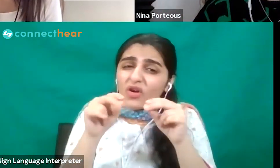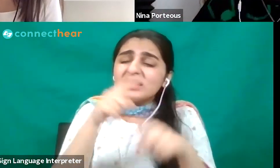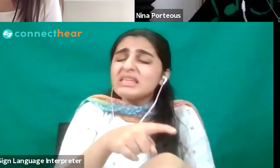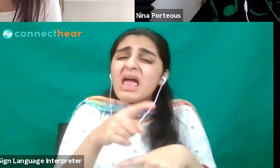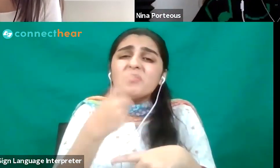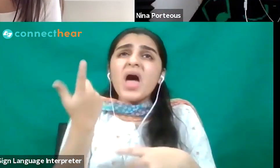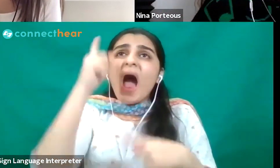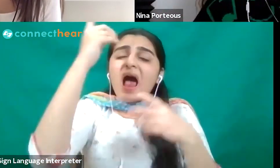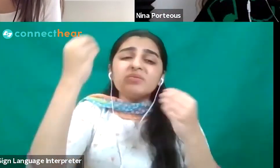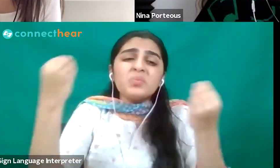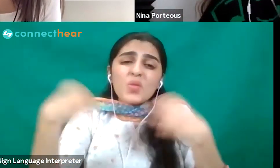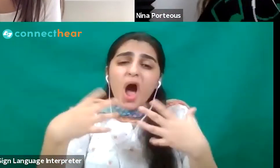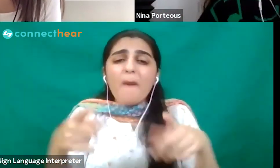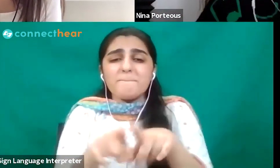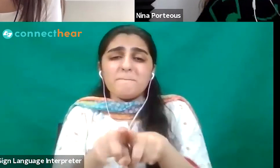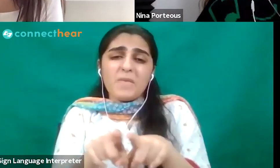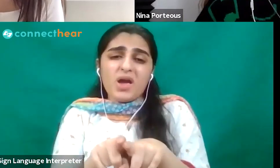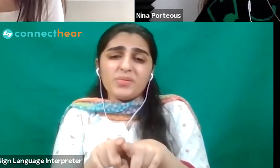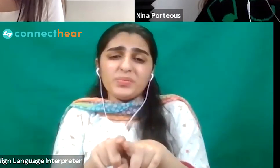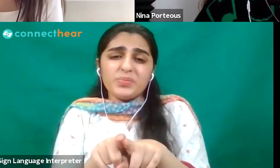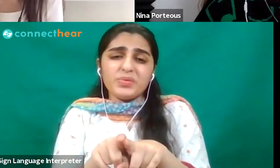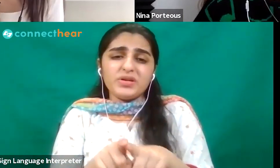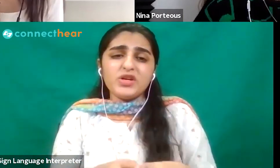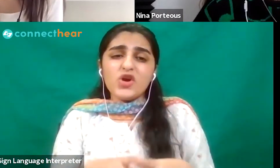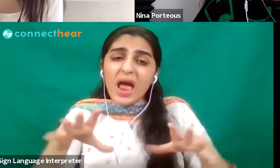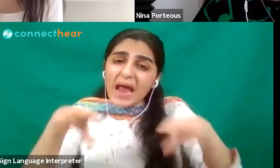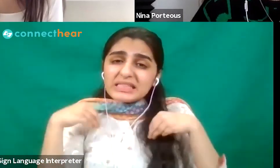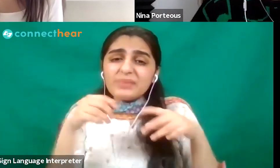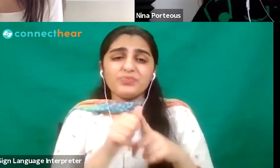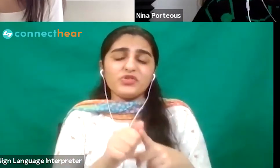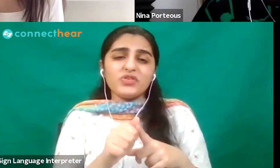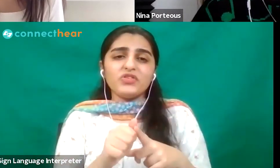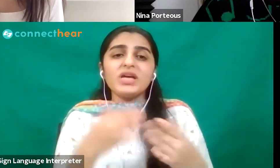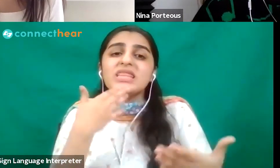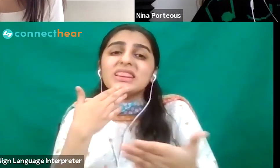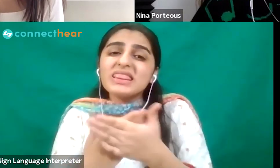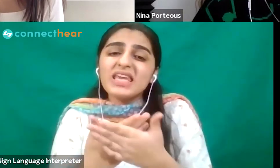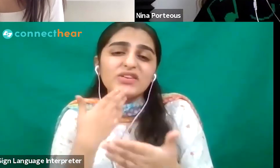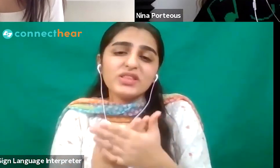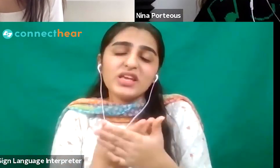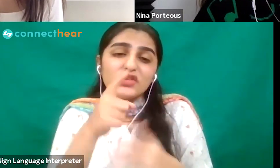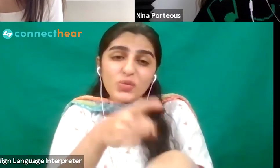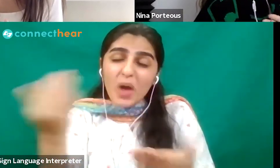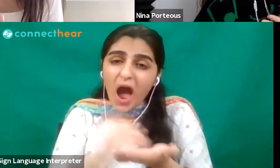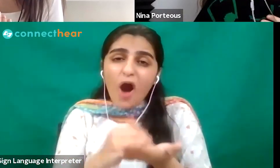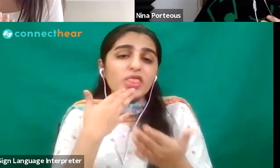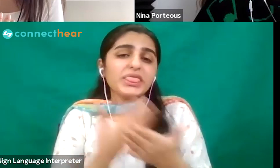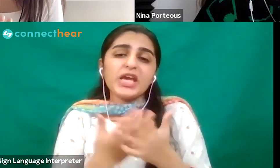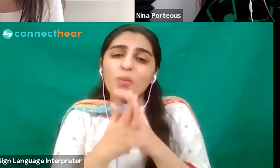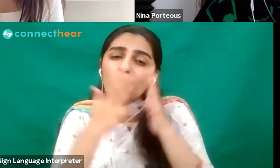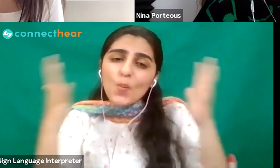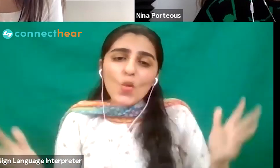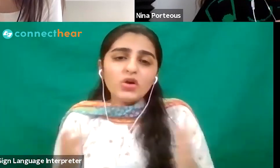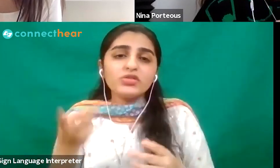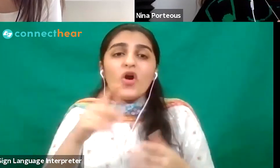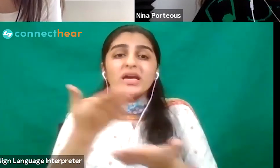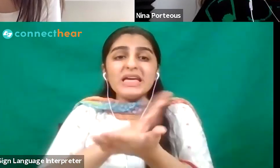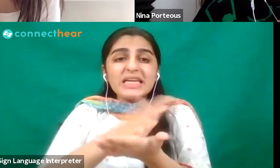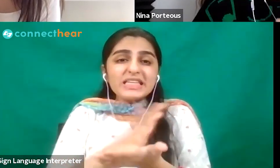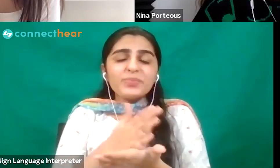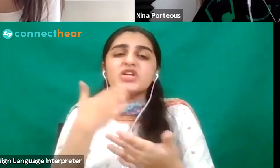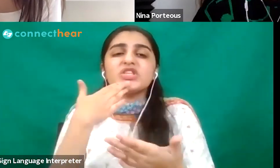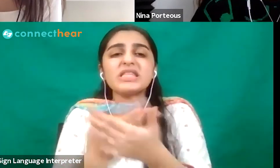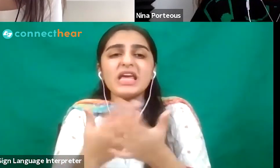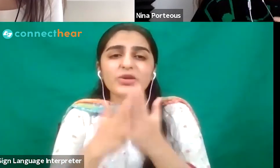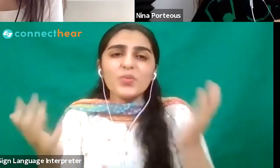Now of course, I'm still hearing it finds in like my spare time, I'm just this is really good like almost like stress reliever sometimes I had to sit and just do that.